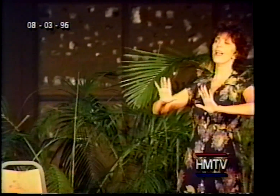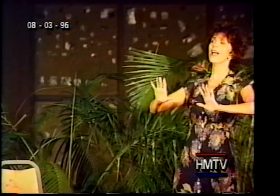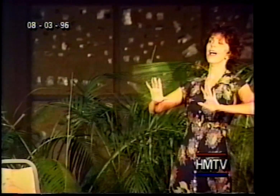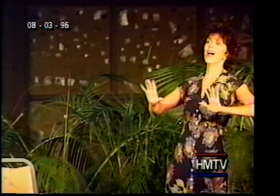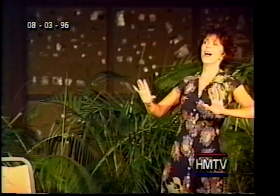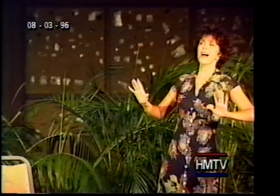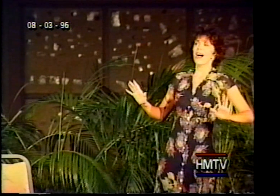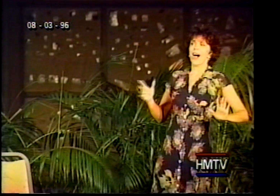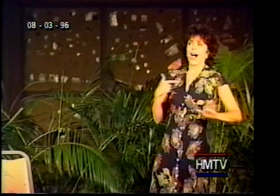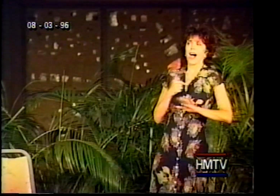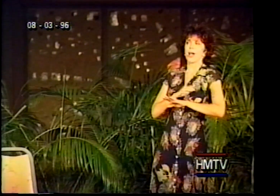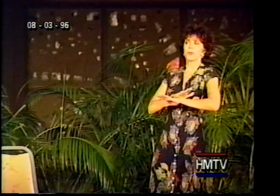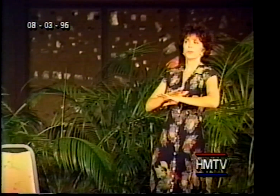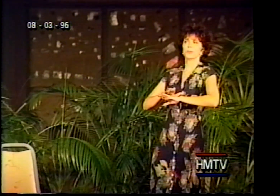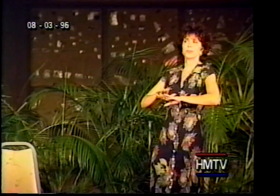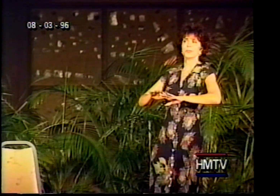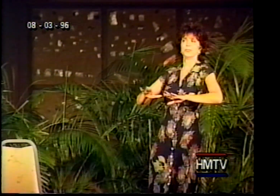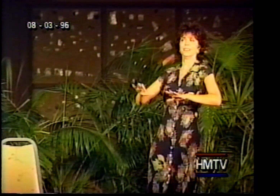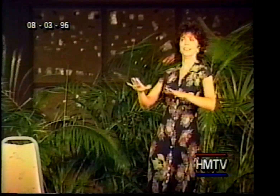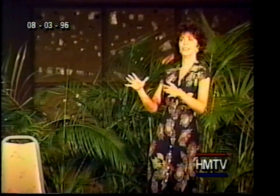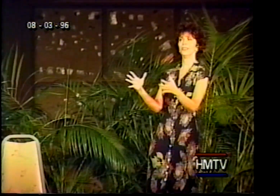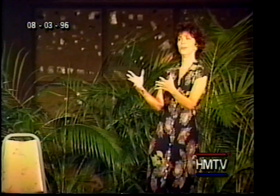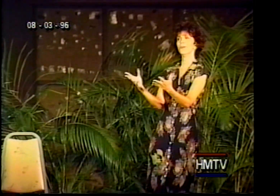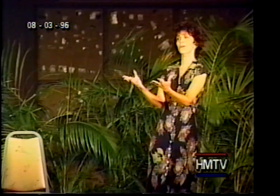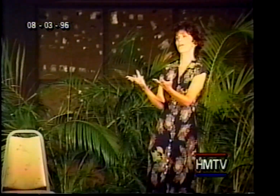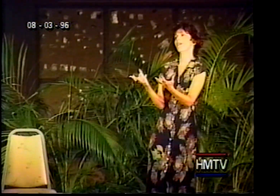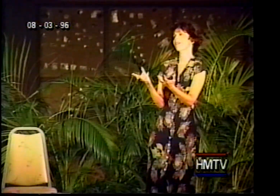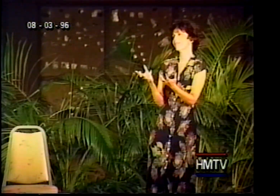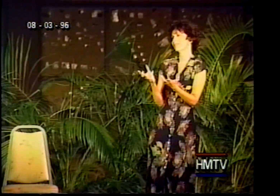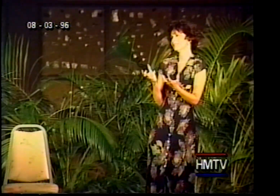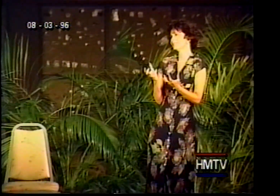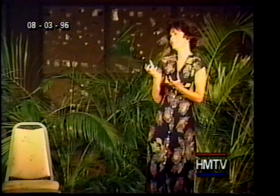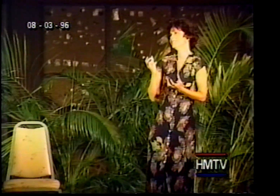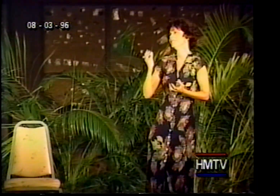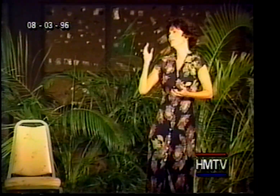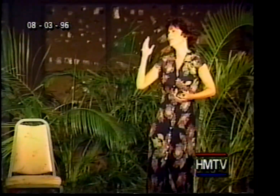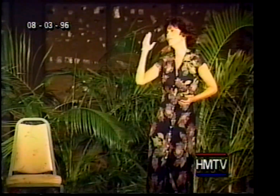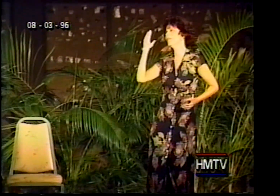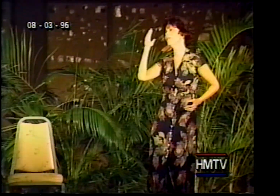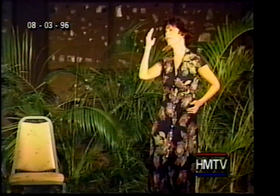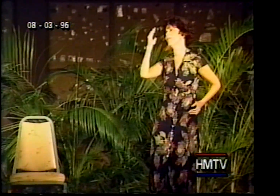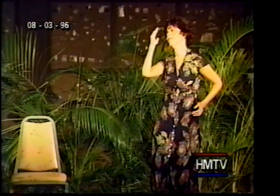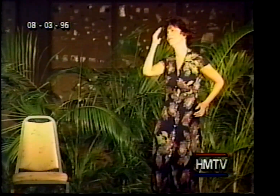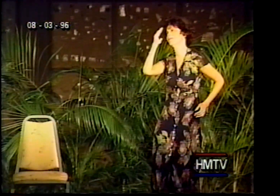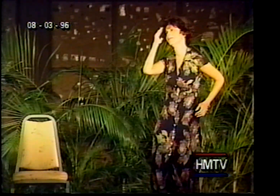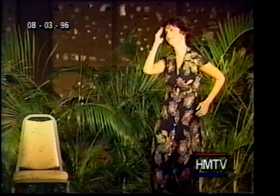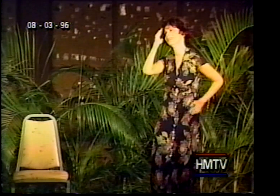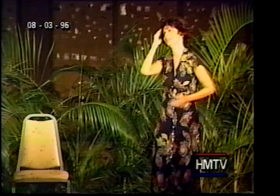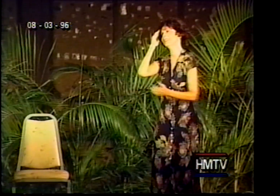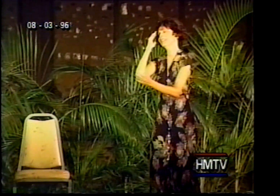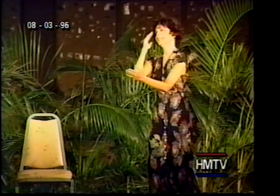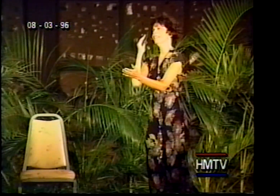I wouldn’t want to know.